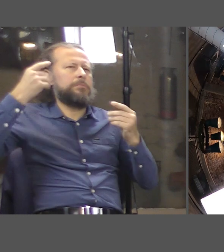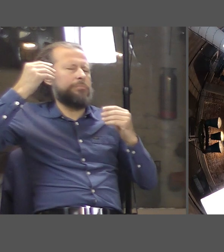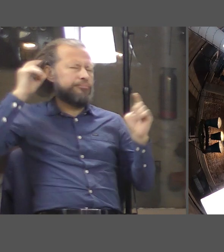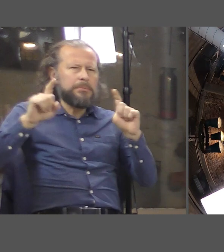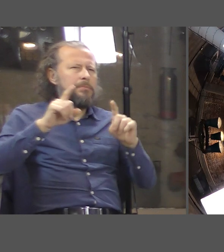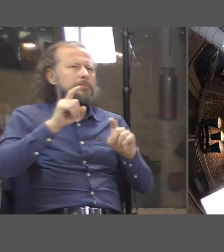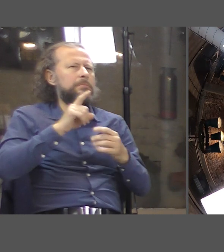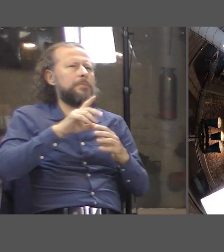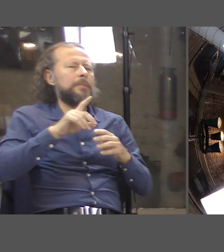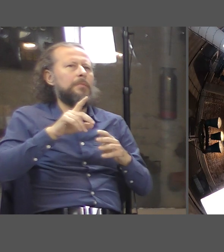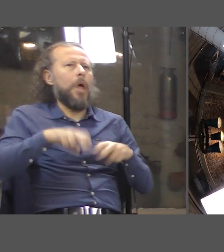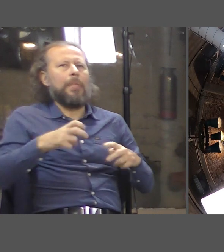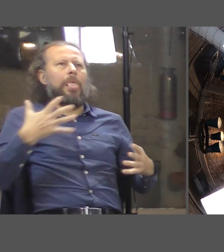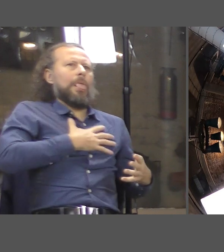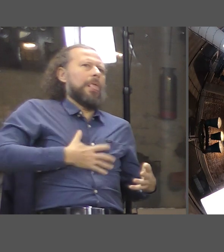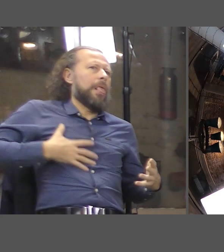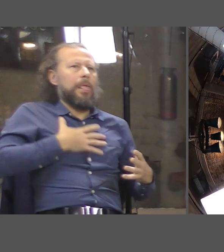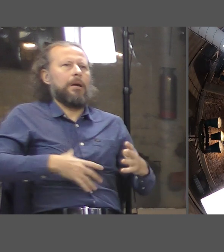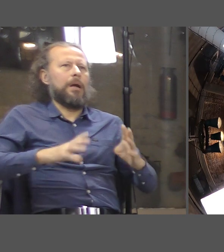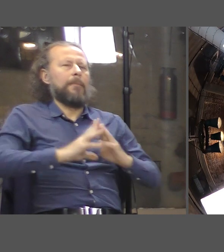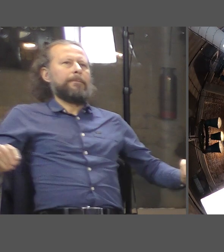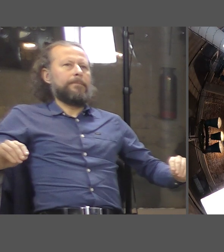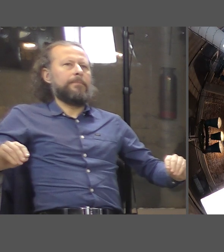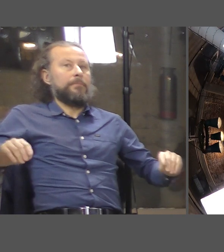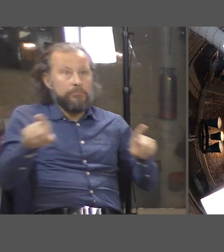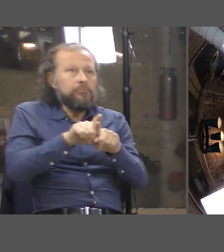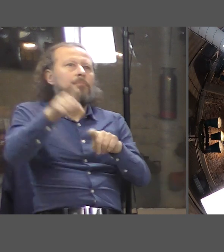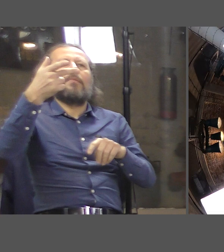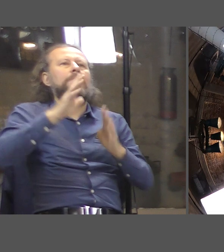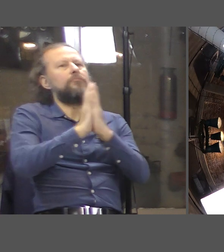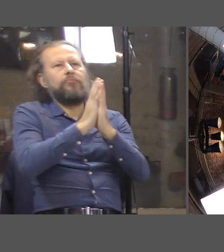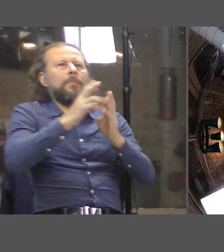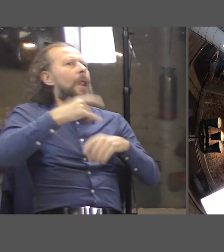There were petitions being signed, and Mrs. Kopacz ended this subject.